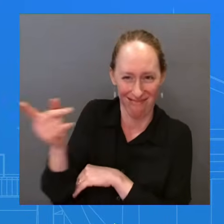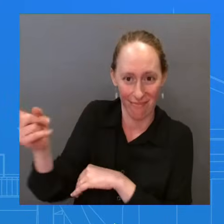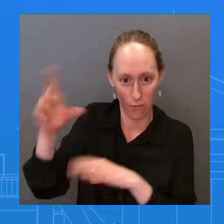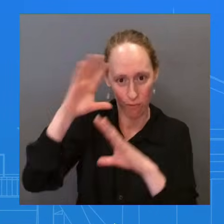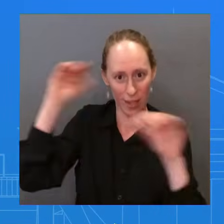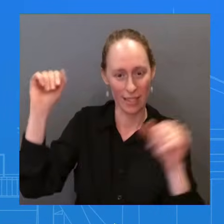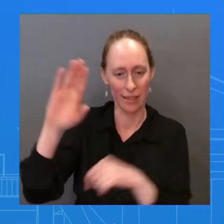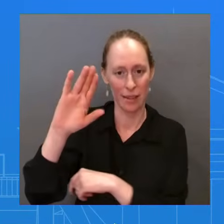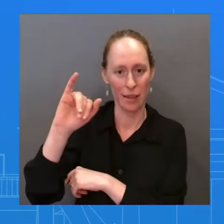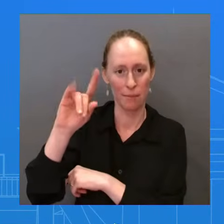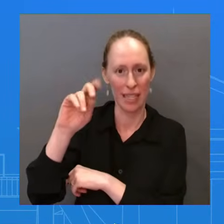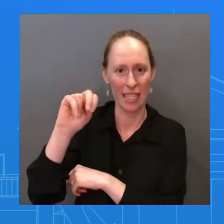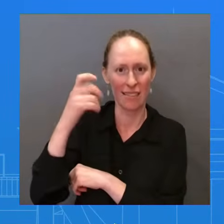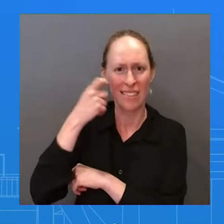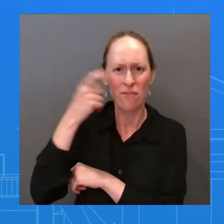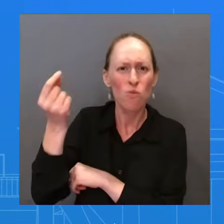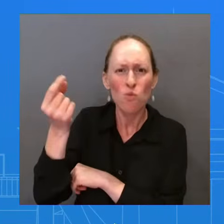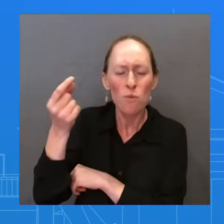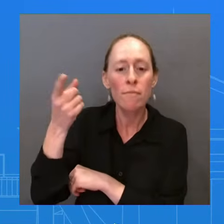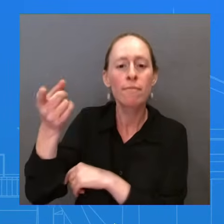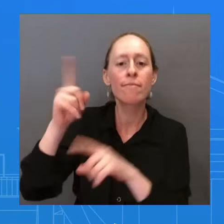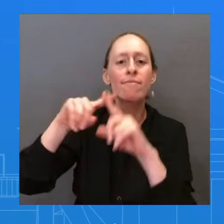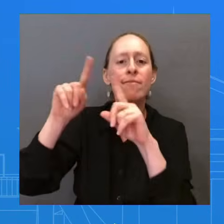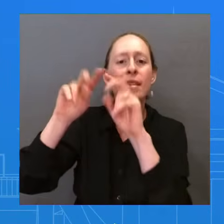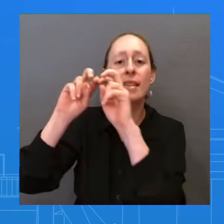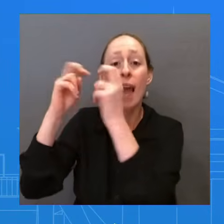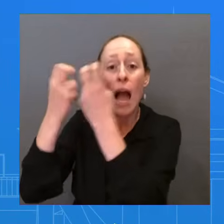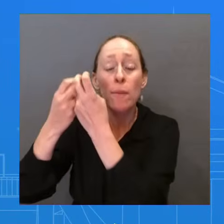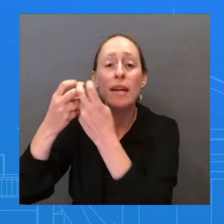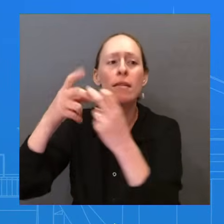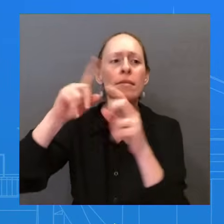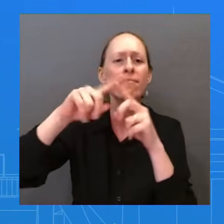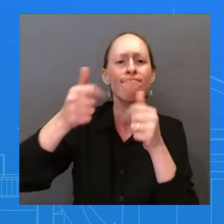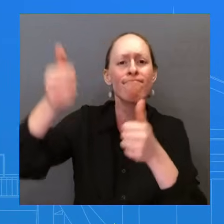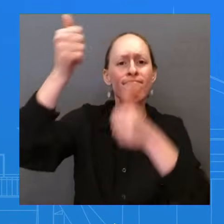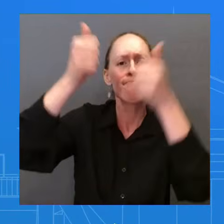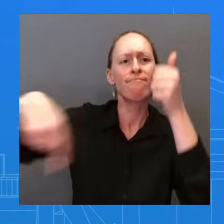from across his administration for a briefing on the 2023 Atlantic hurricane season,